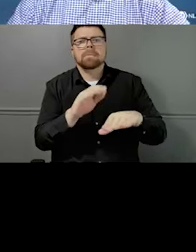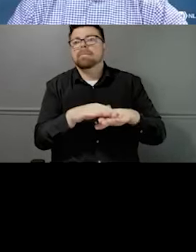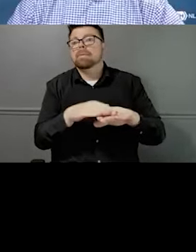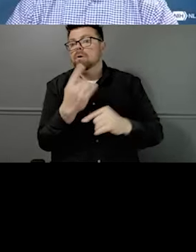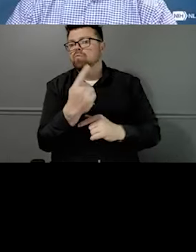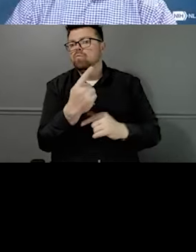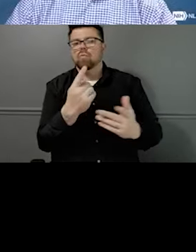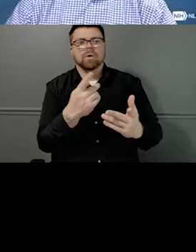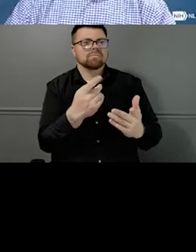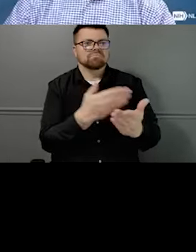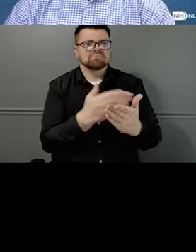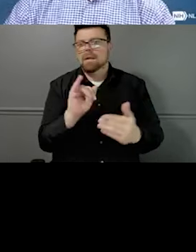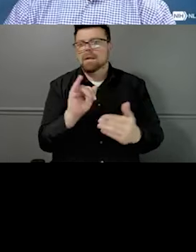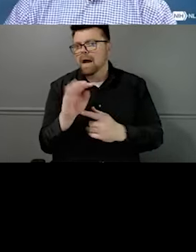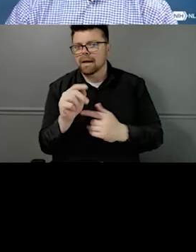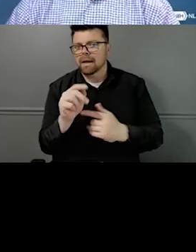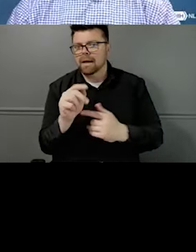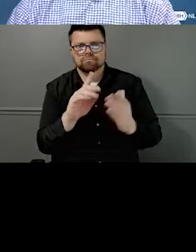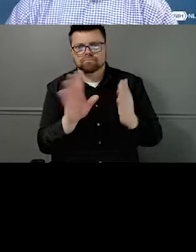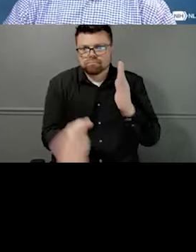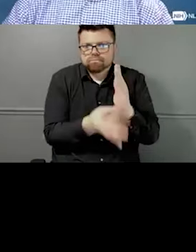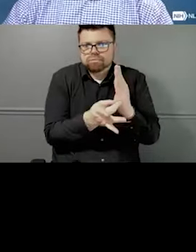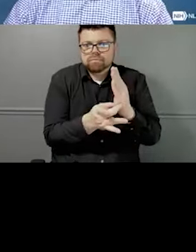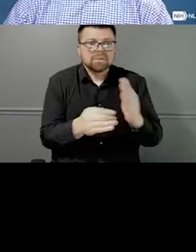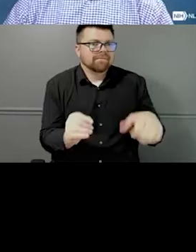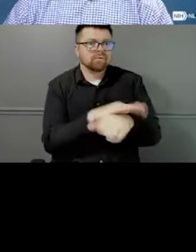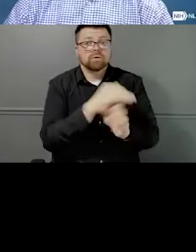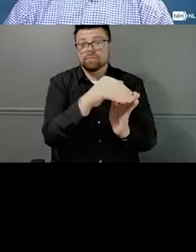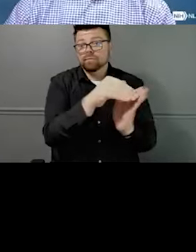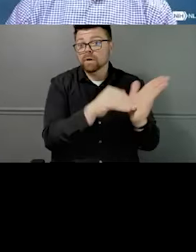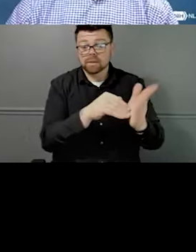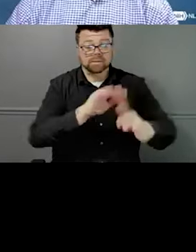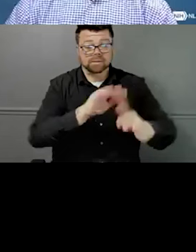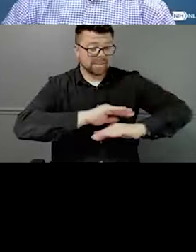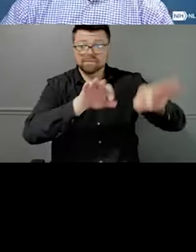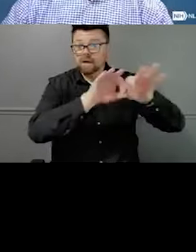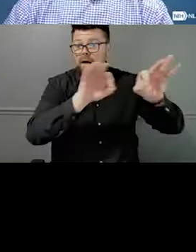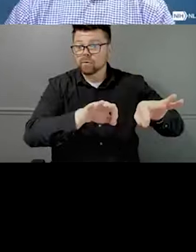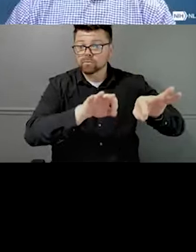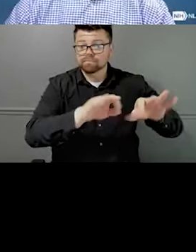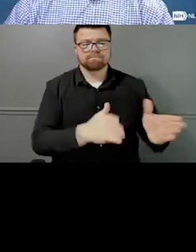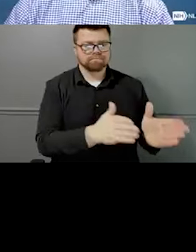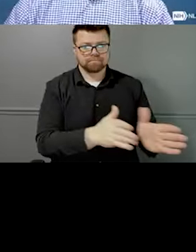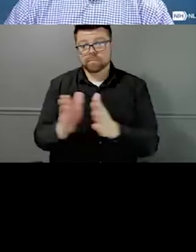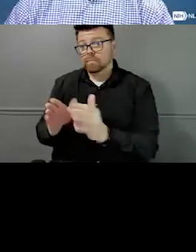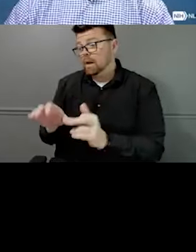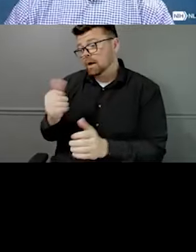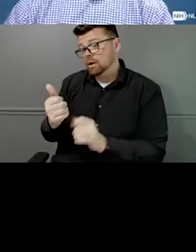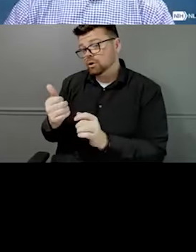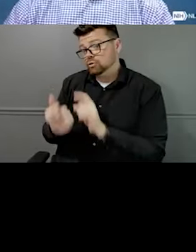order to fully fill out this form. The other change that you will notice,